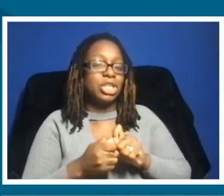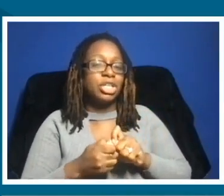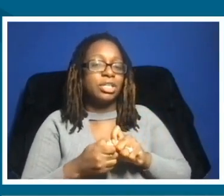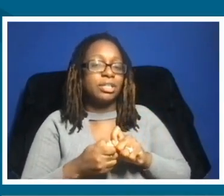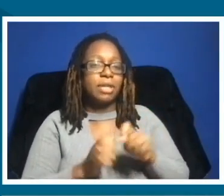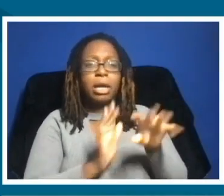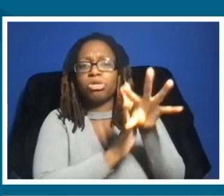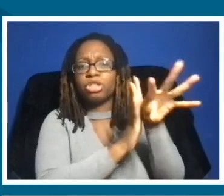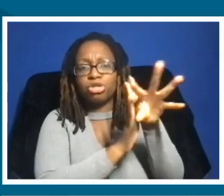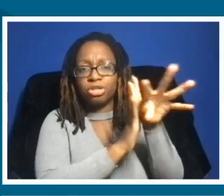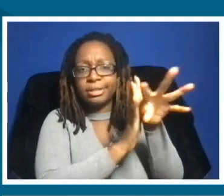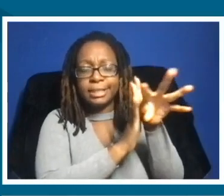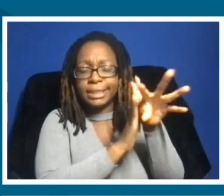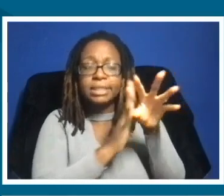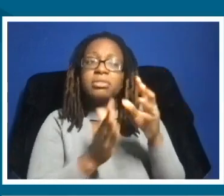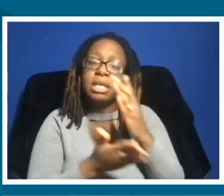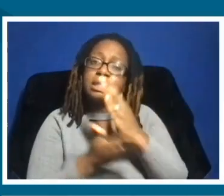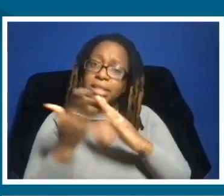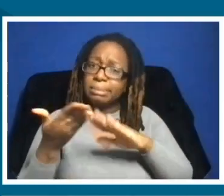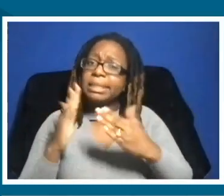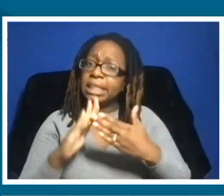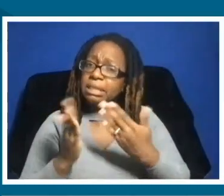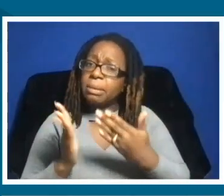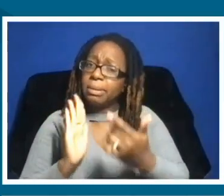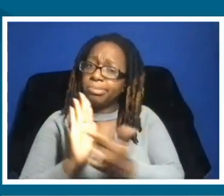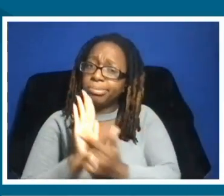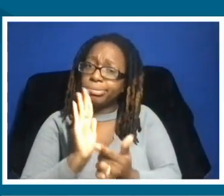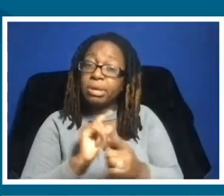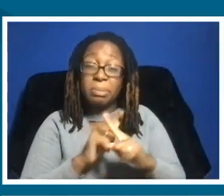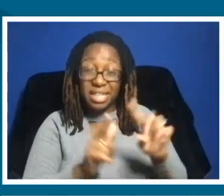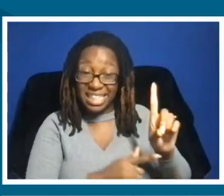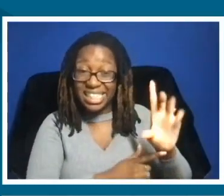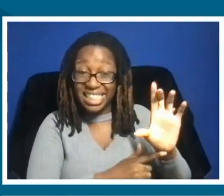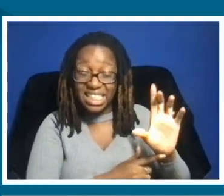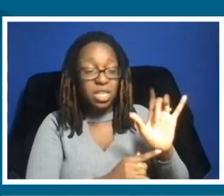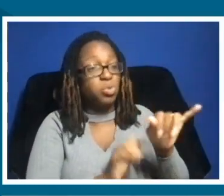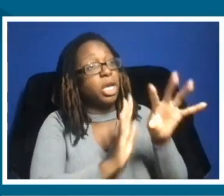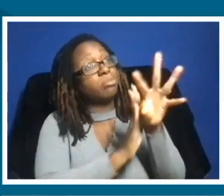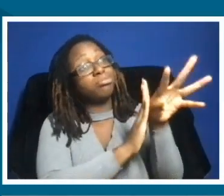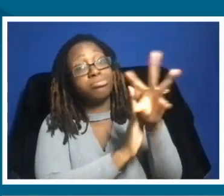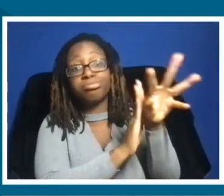is not illegal you can project on anything you want